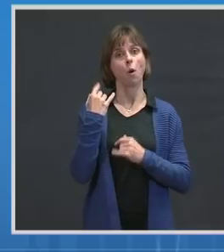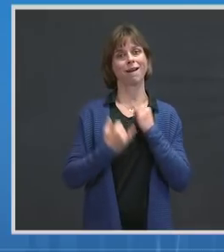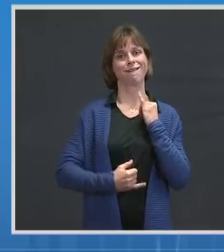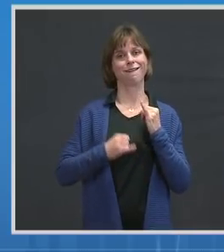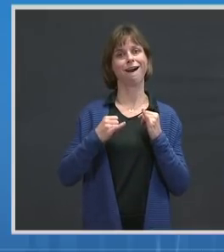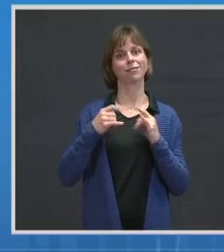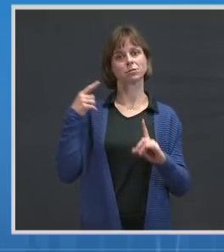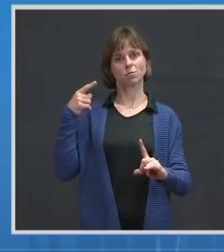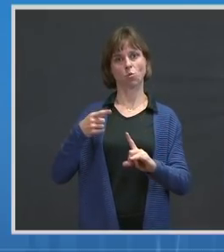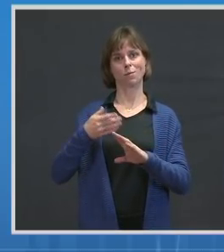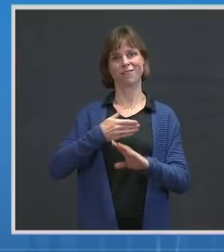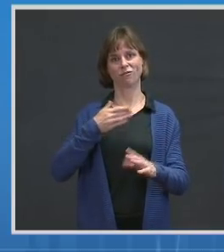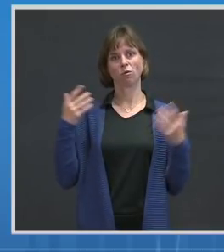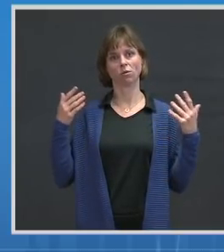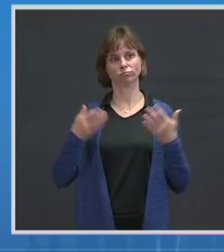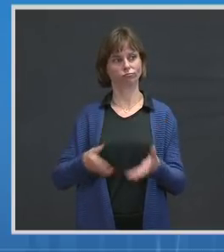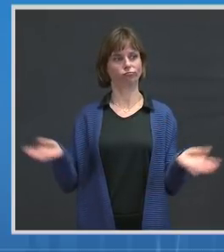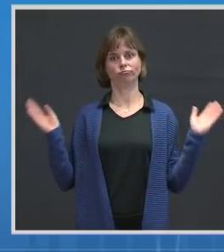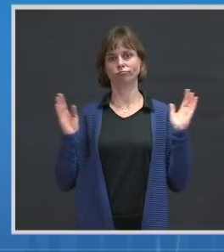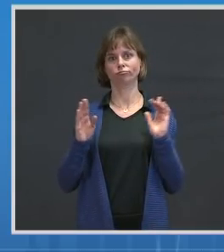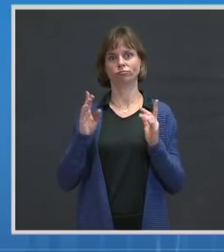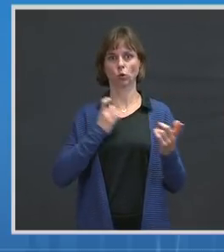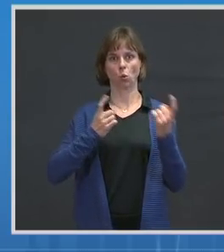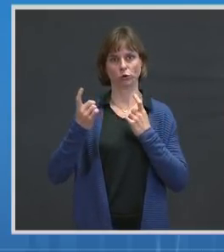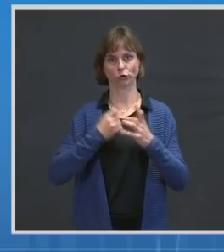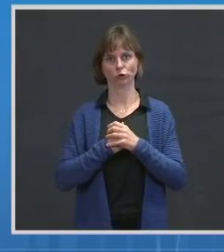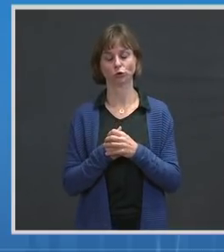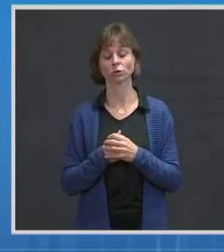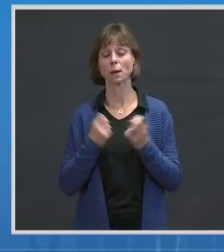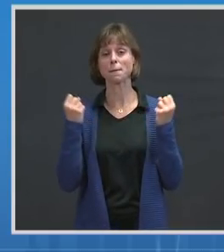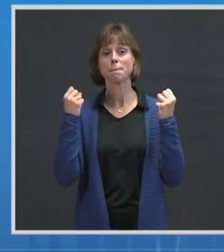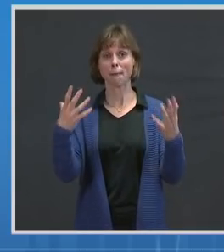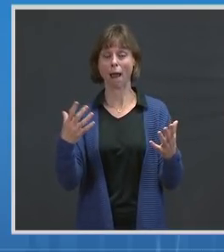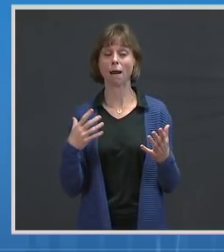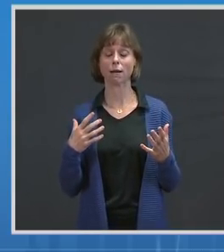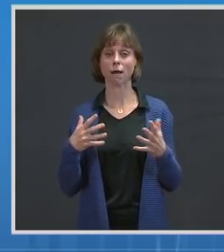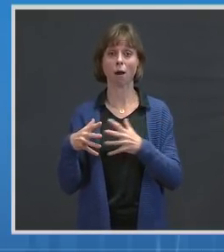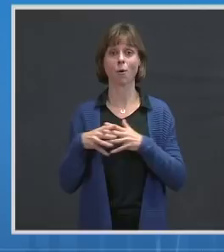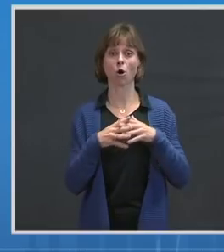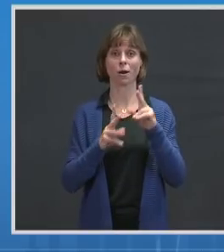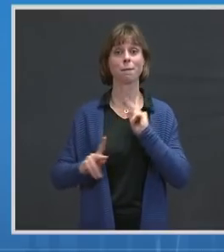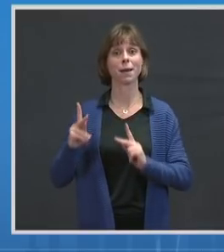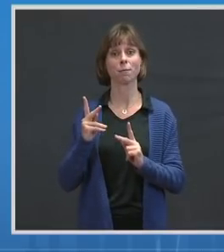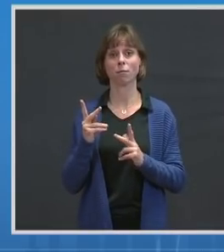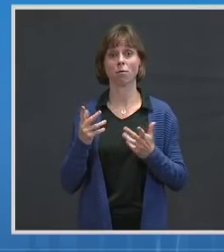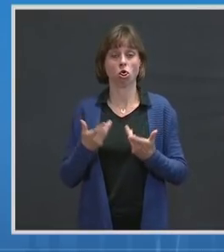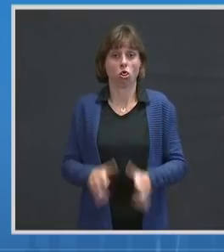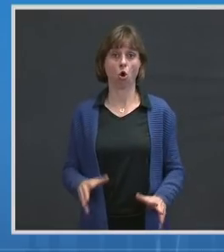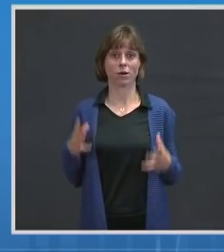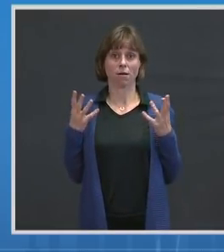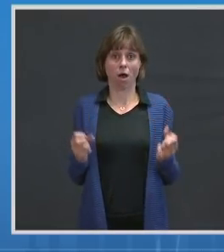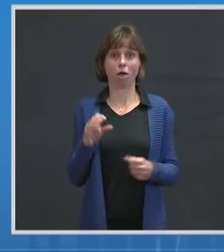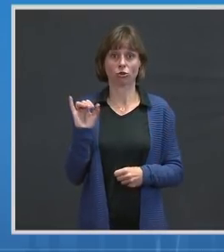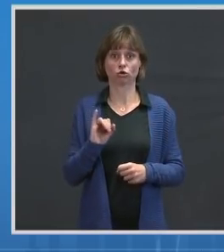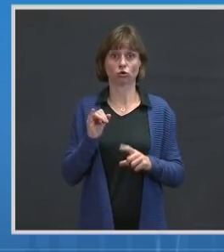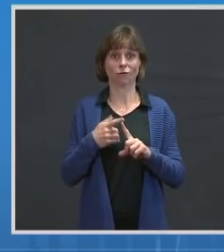We know that millions of Americans have lost their health insurance as a result of this pandemic. This week, the administration opened